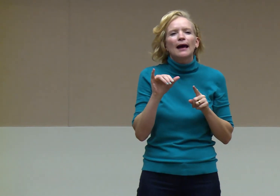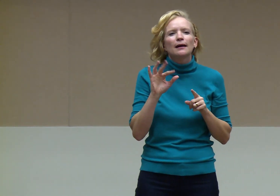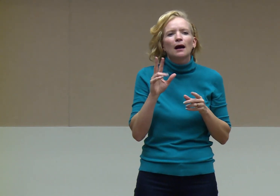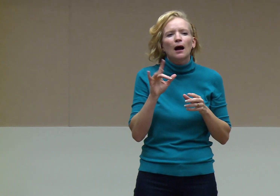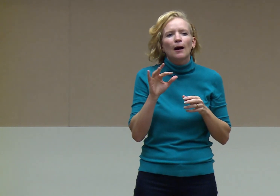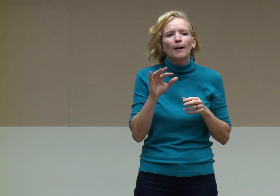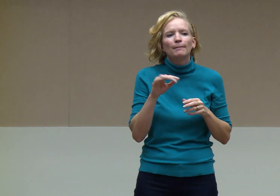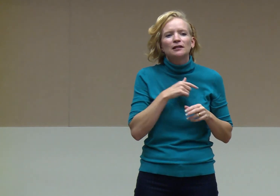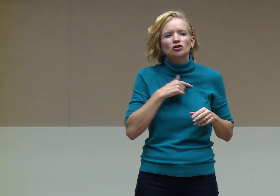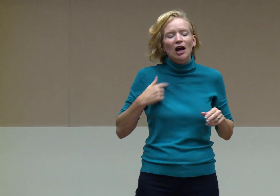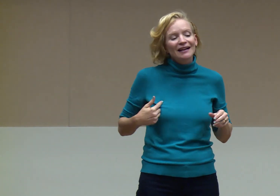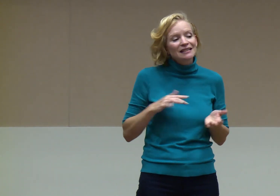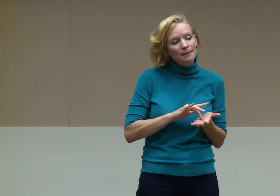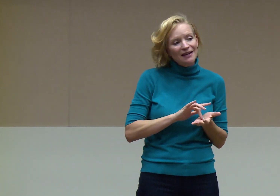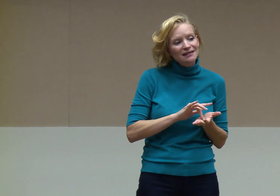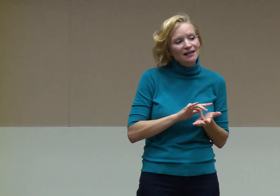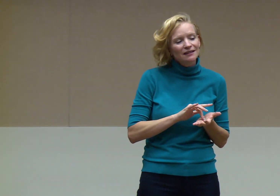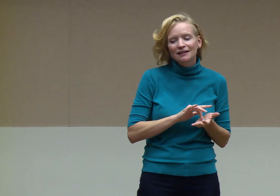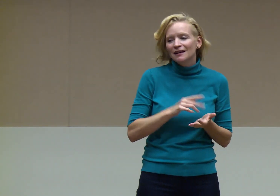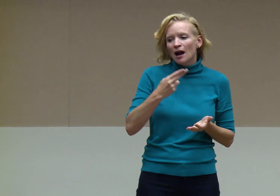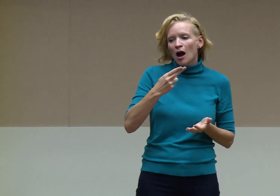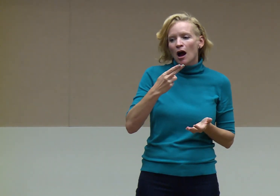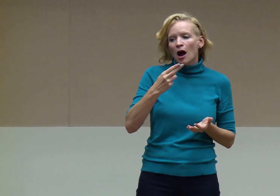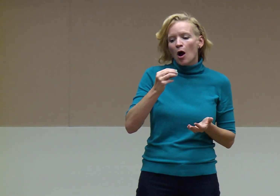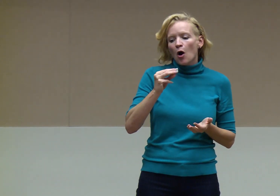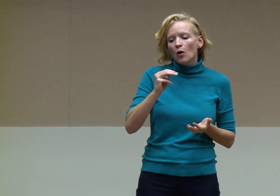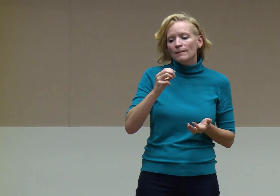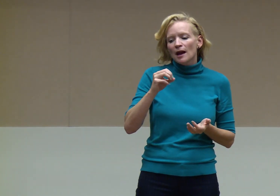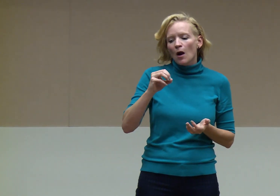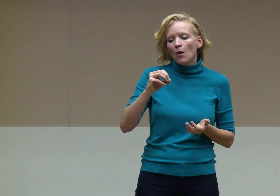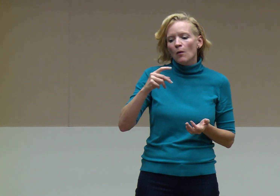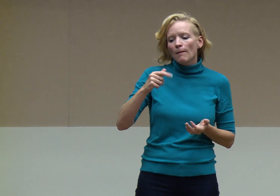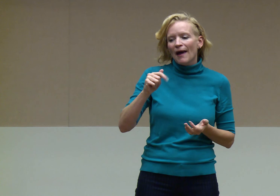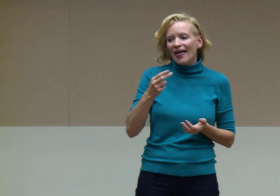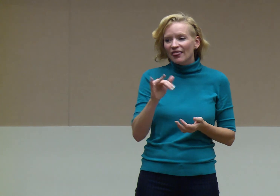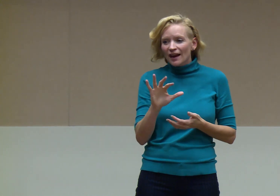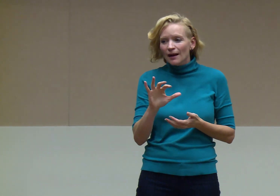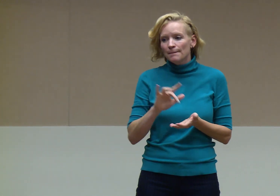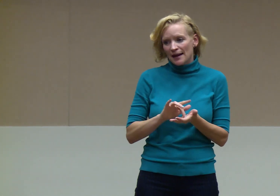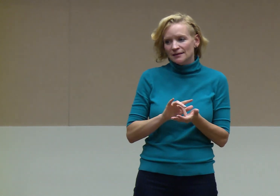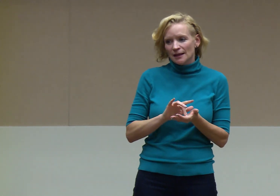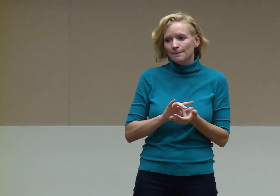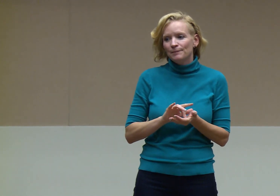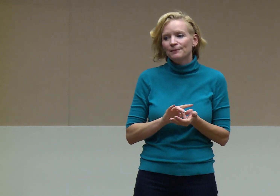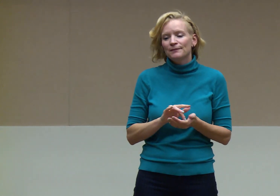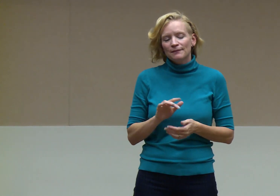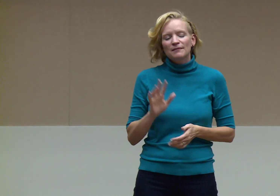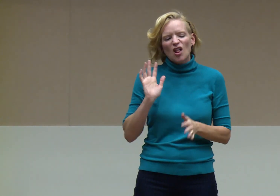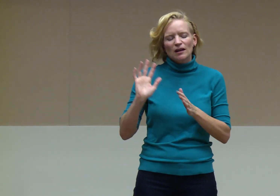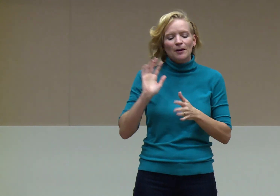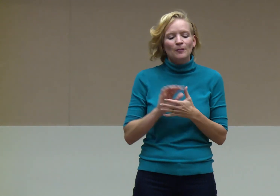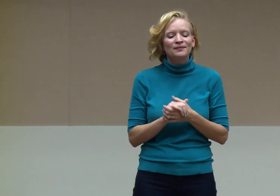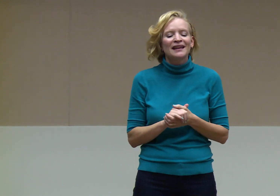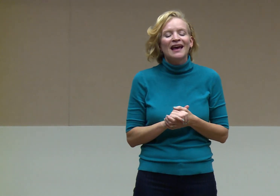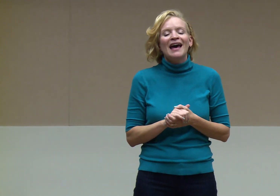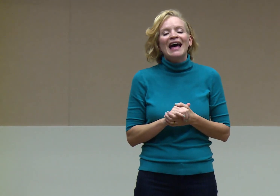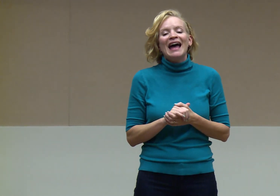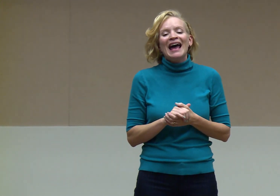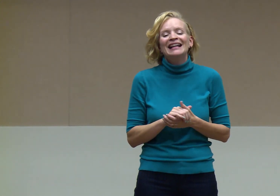It was like a Chinese medicine, like an Eastern approach. It was something that was supposed to be homeopathic. And this was way back when.